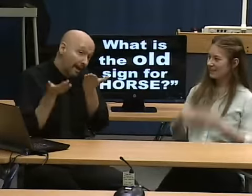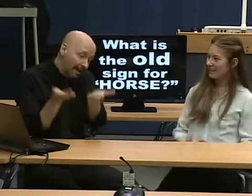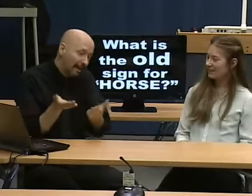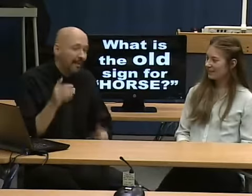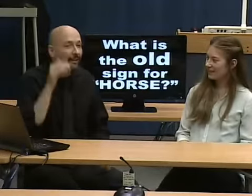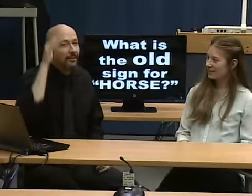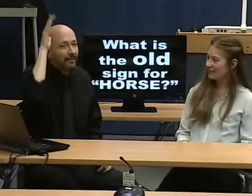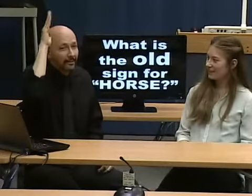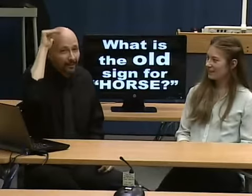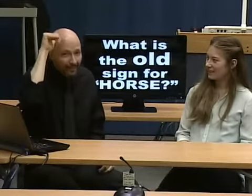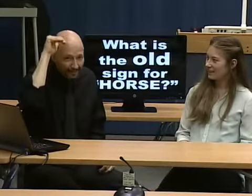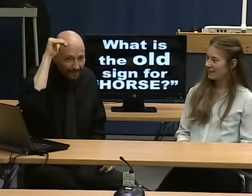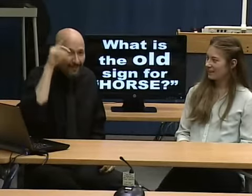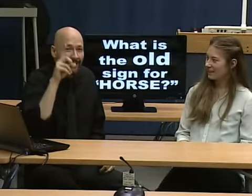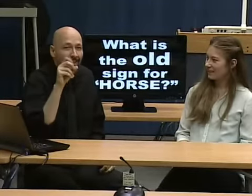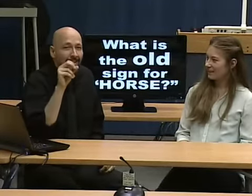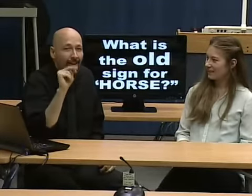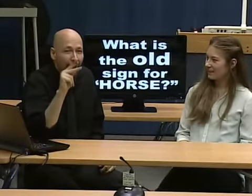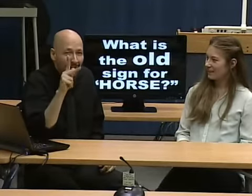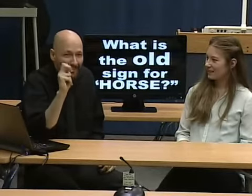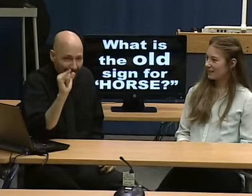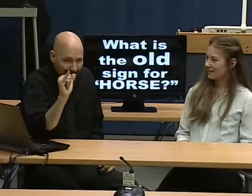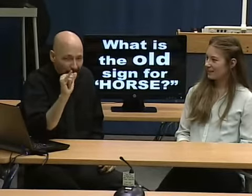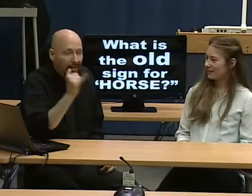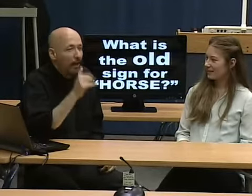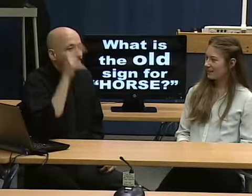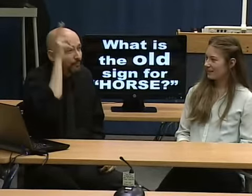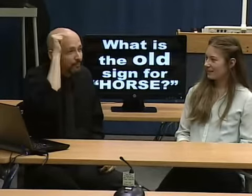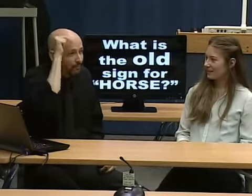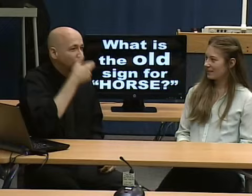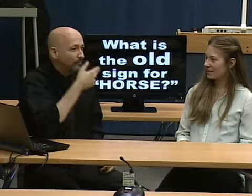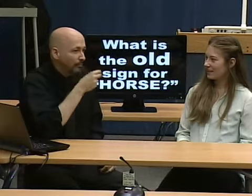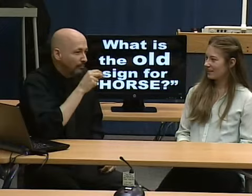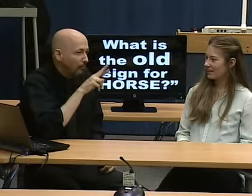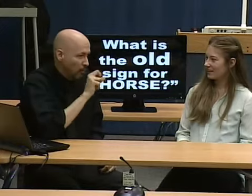I suggest "donkey" with one hand. D-O-N-K-E-Y Horse. H-O-R-S-E